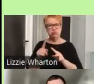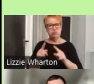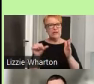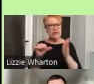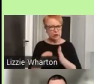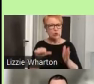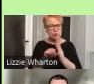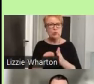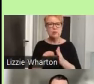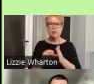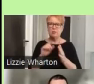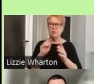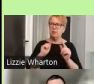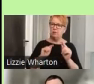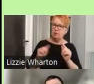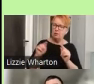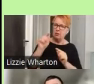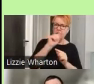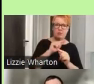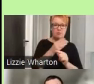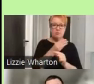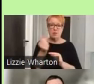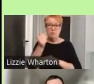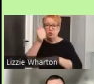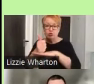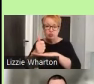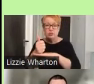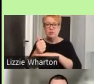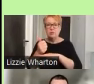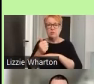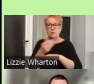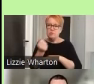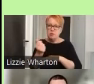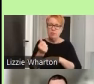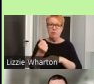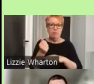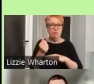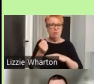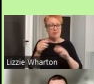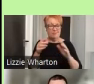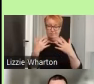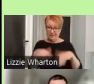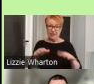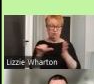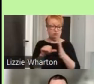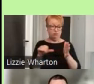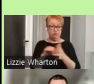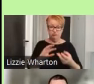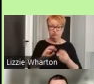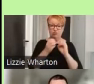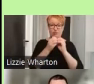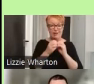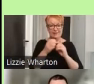cities and institutional structures that have to create such an institutional organisation,